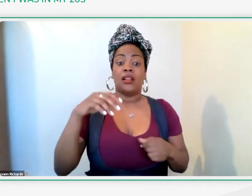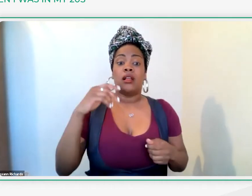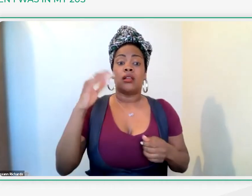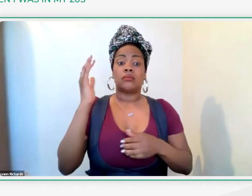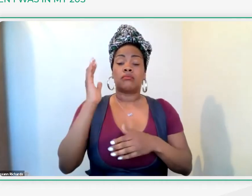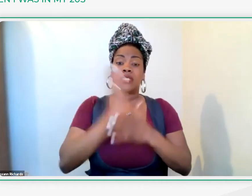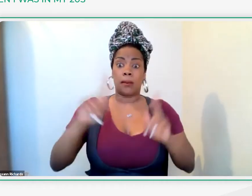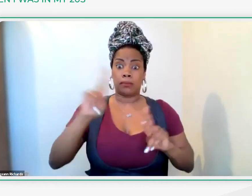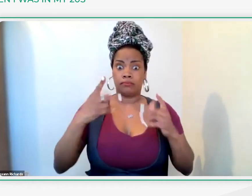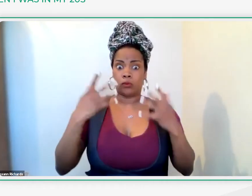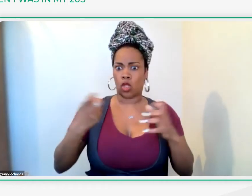Next slide.